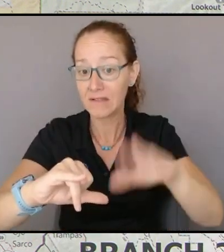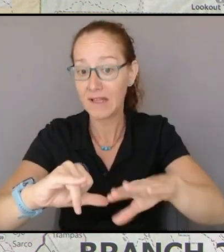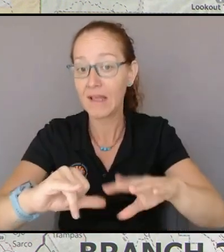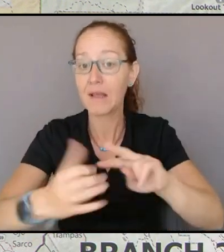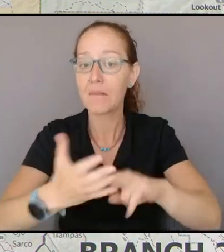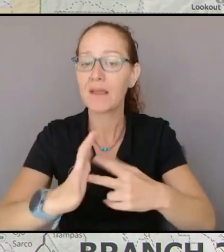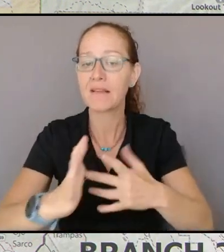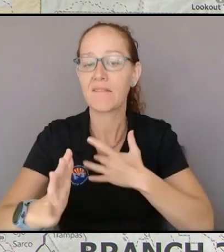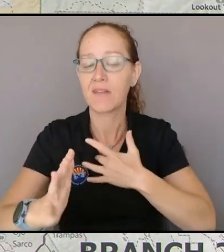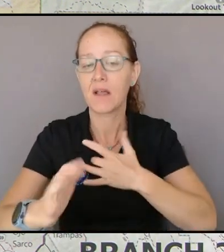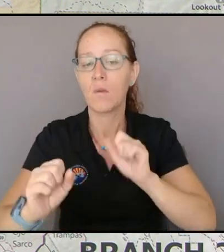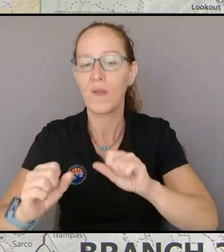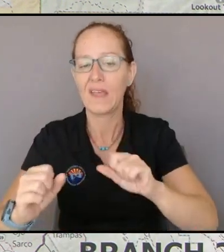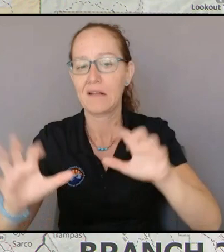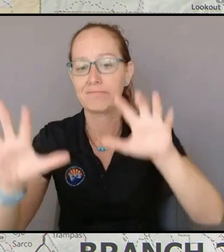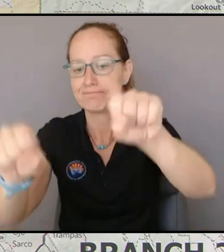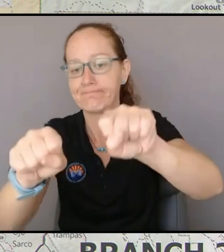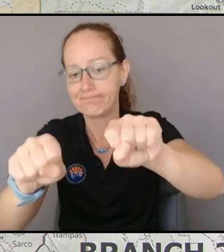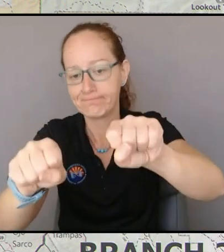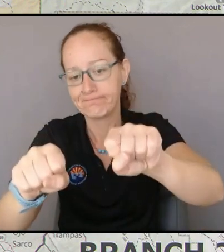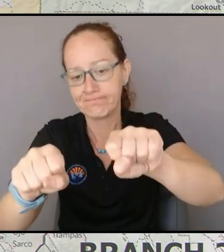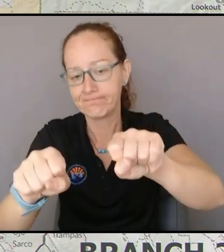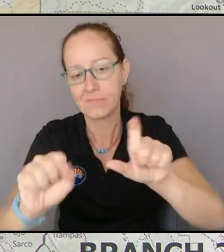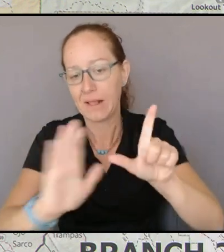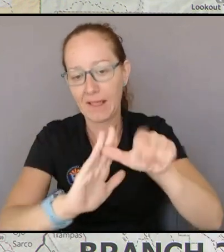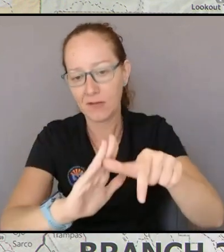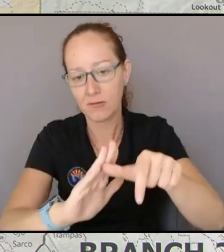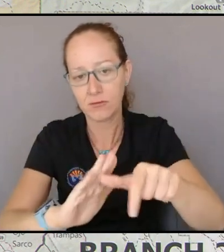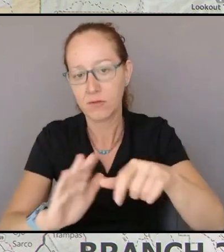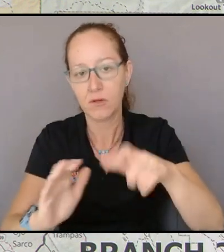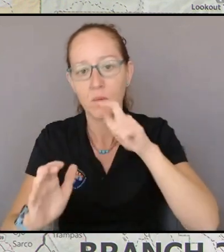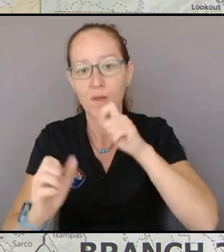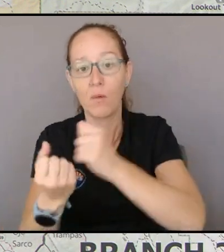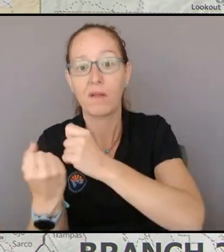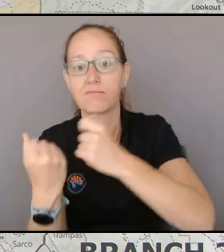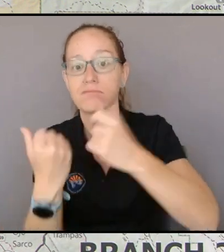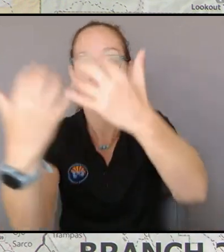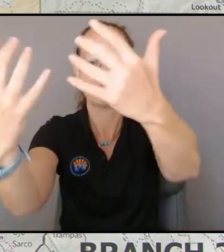know, not have to fill all this in. So, same aggressive effort